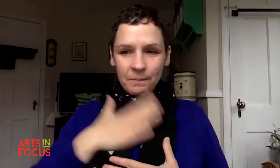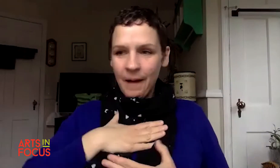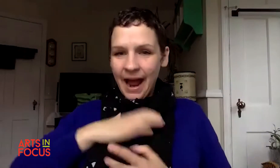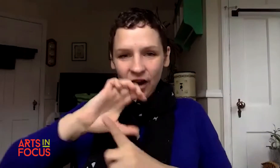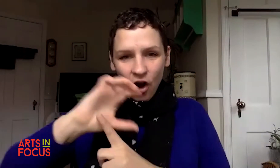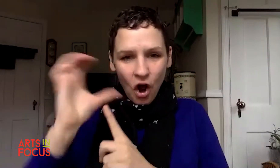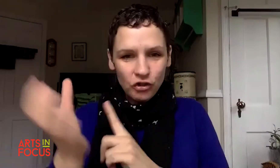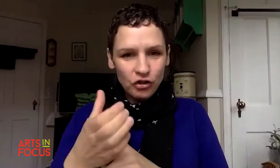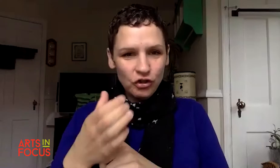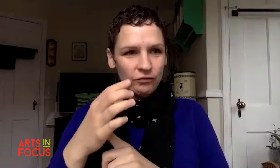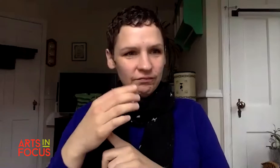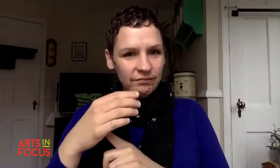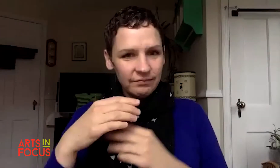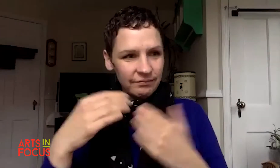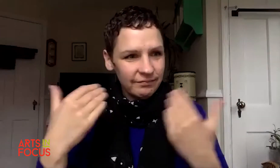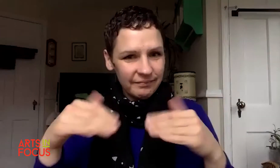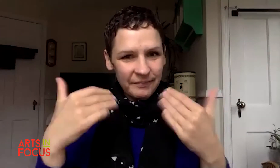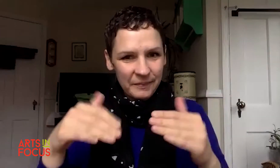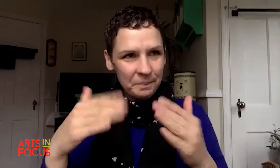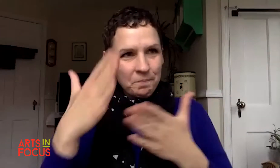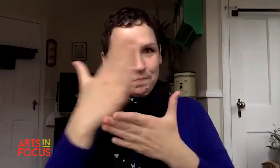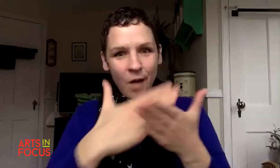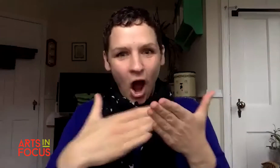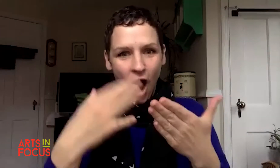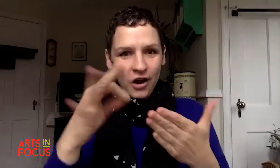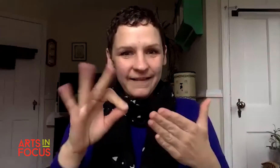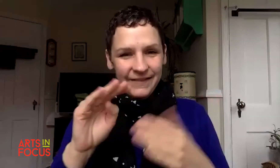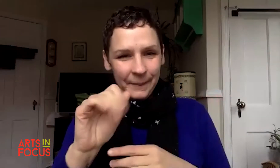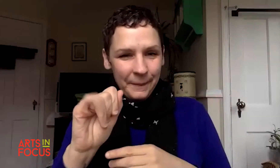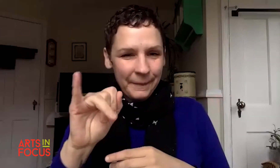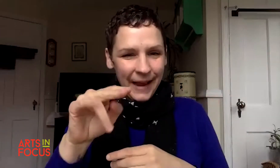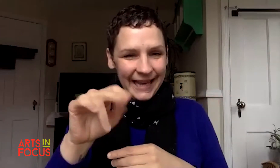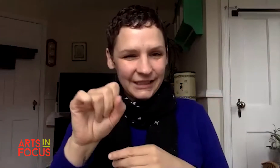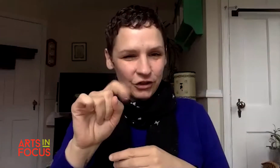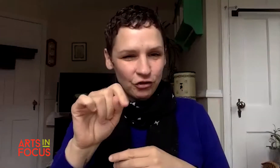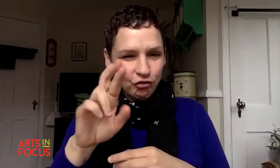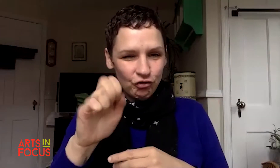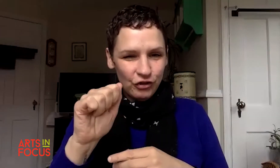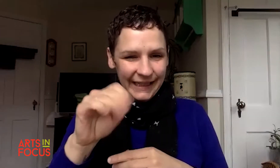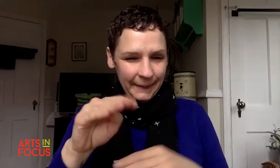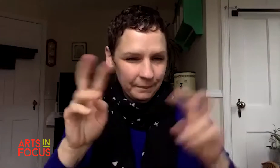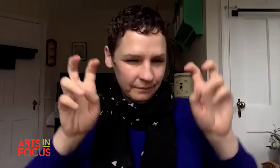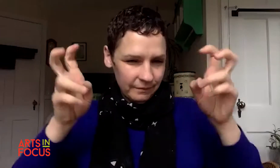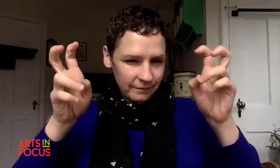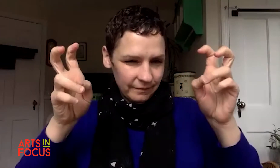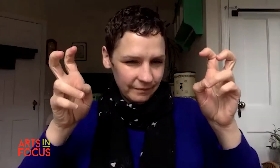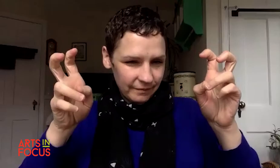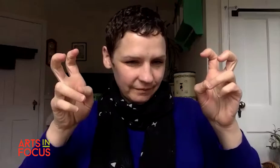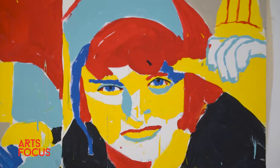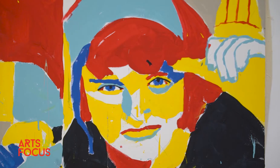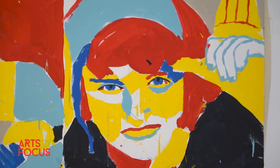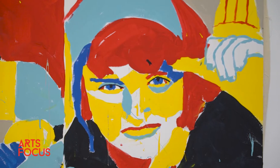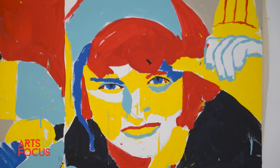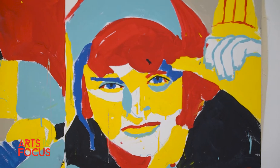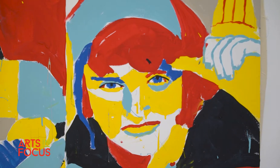being seen. Having their culture being seen, and having their culture become part of the mainstream and the